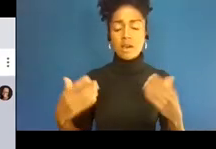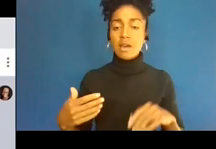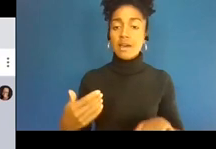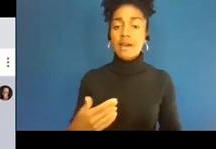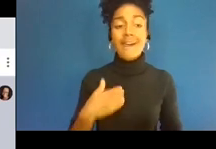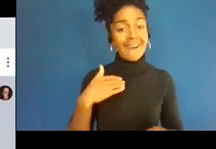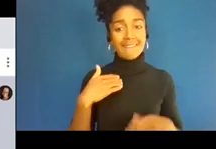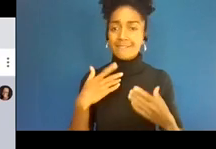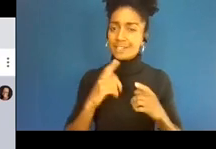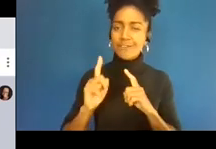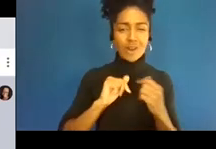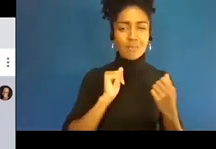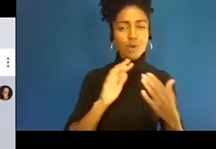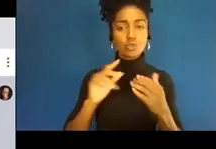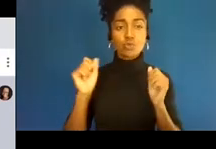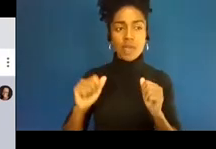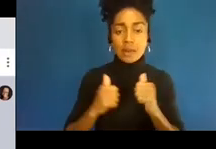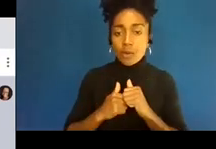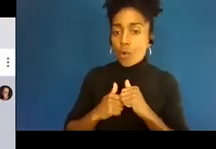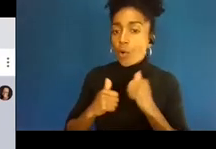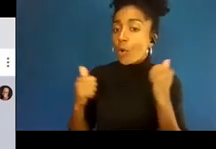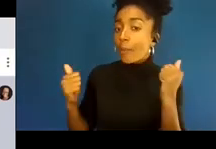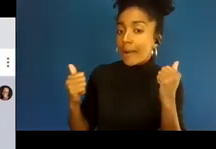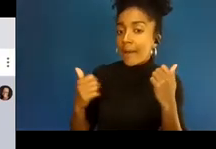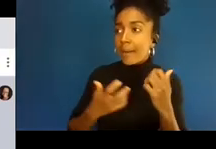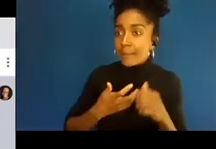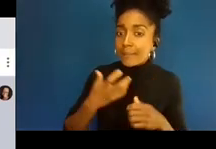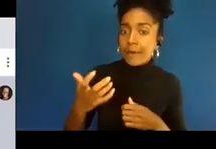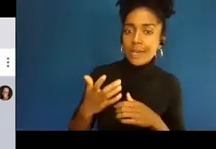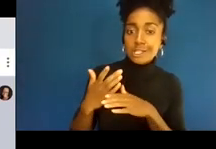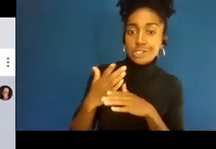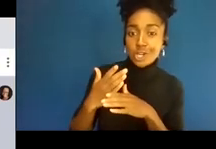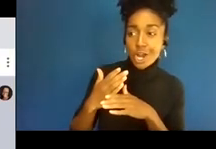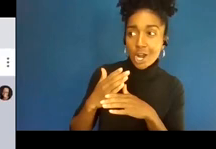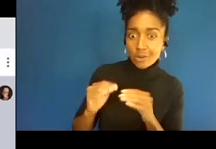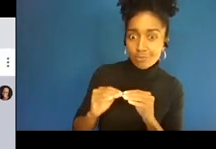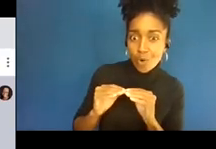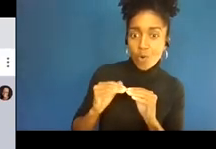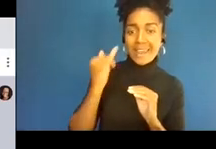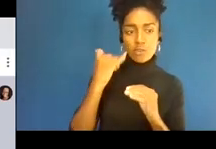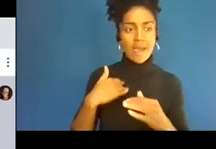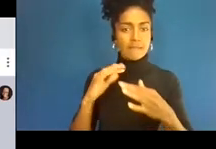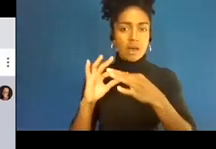and share more when you have that representation there.